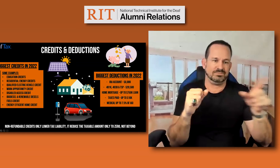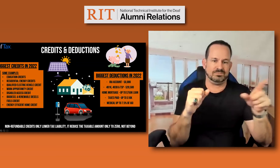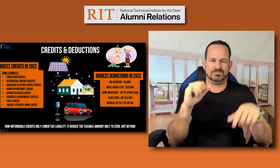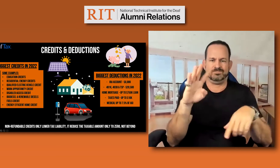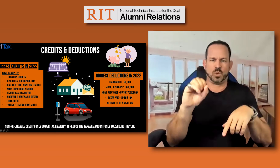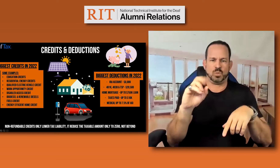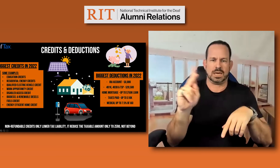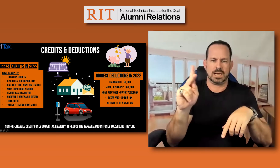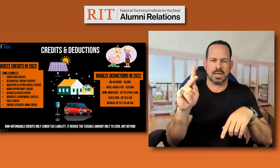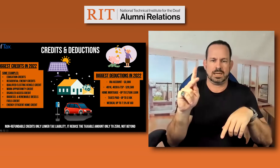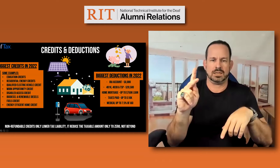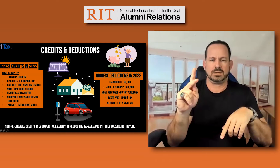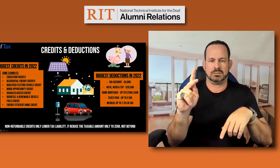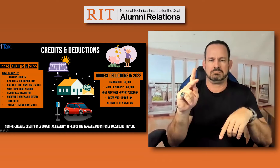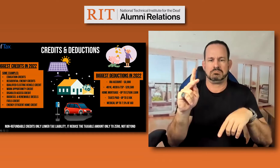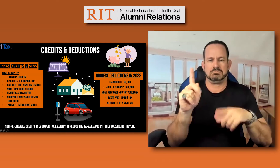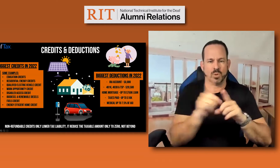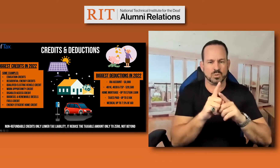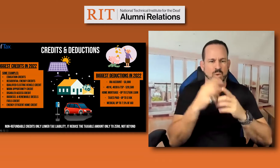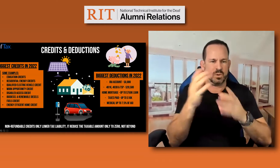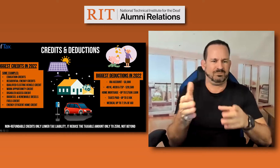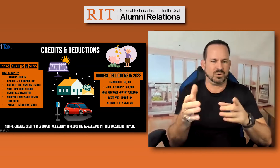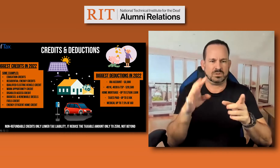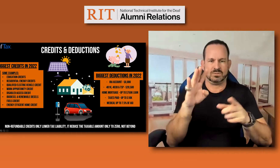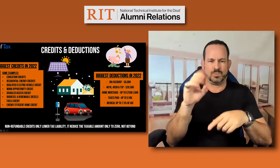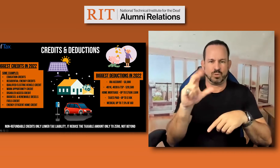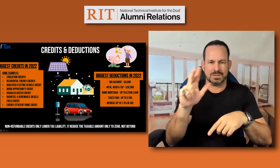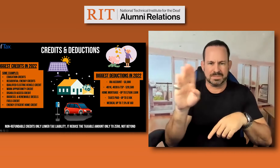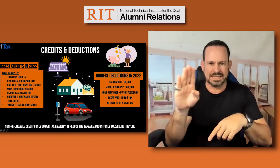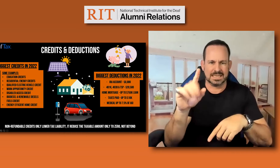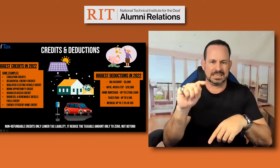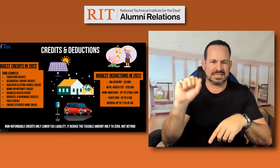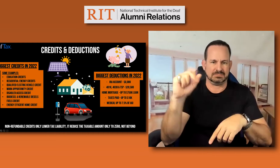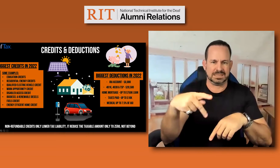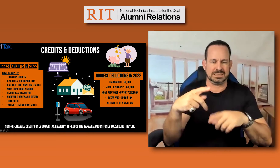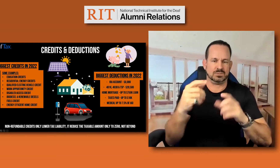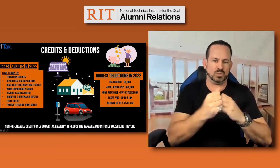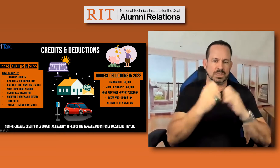More popular is the 401(k) retirement account.